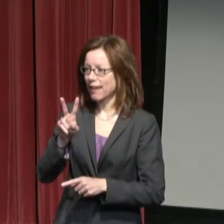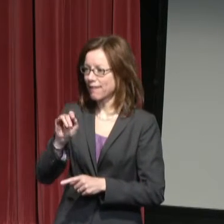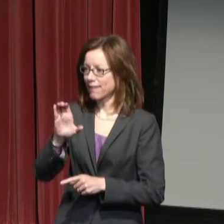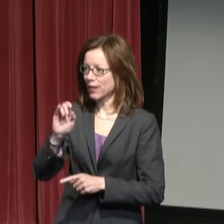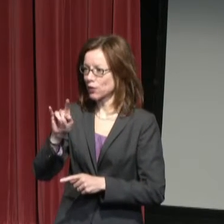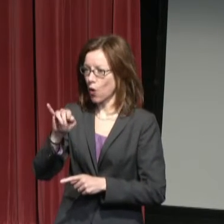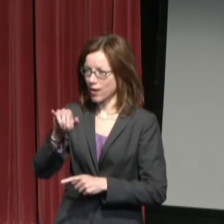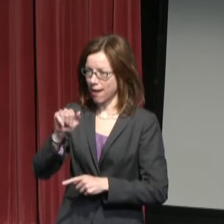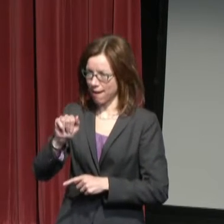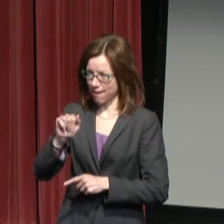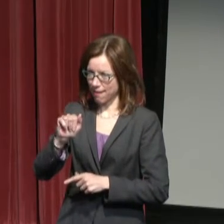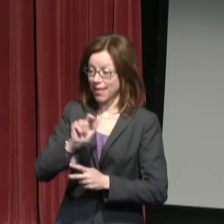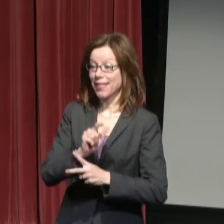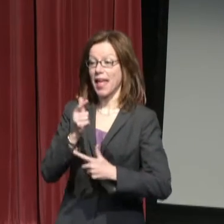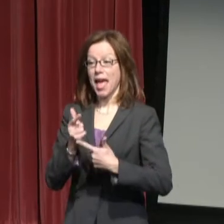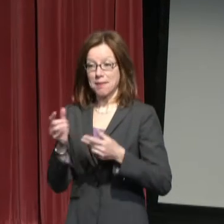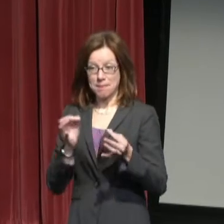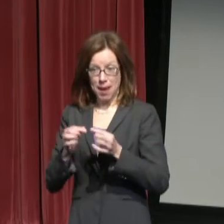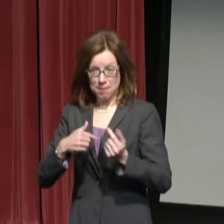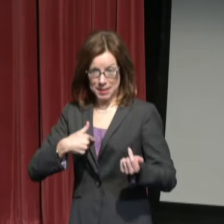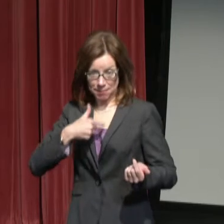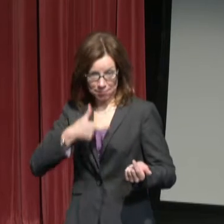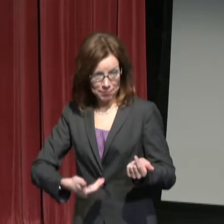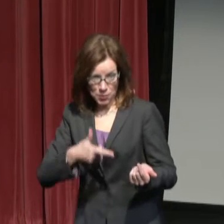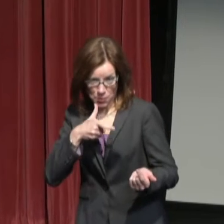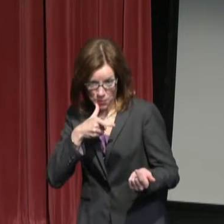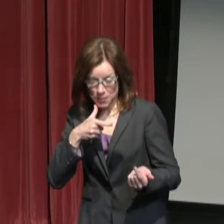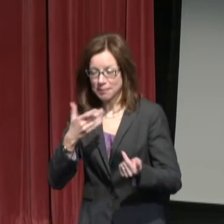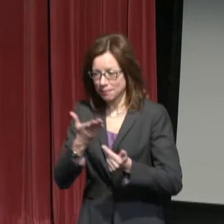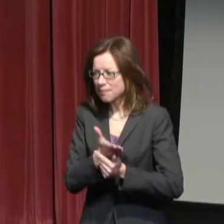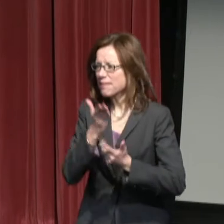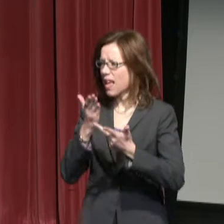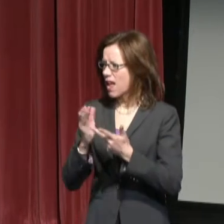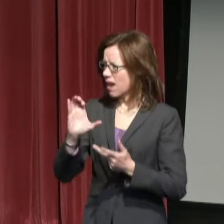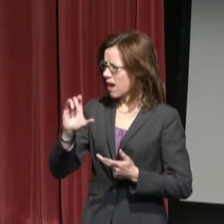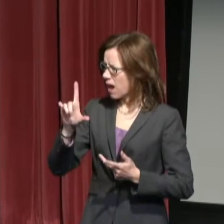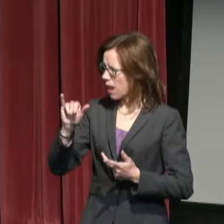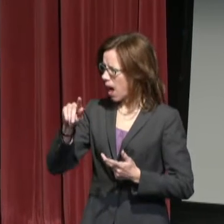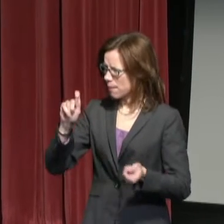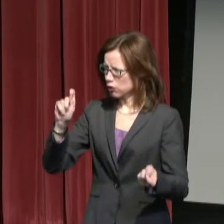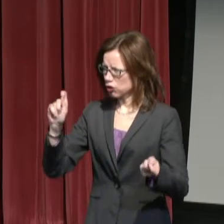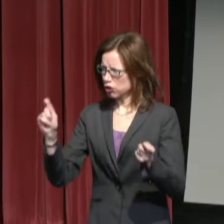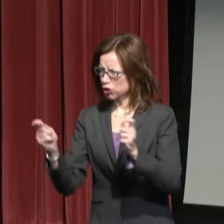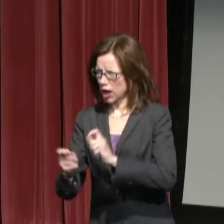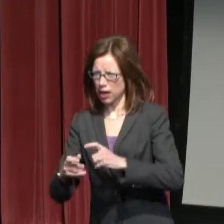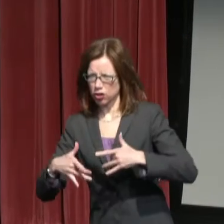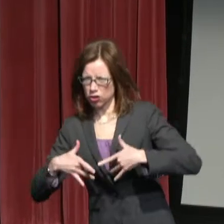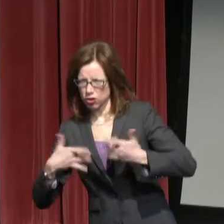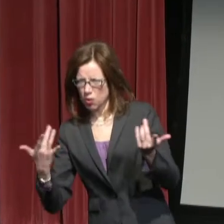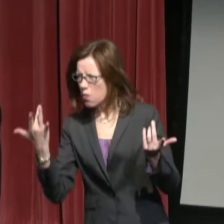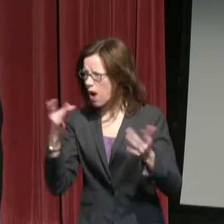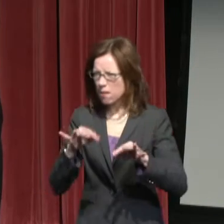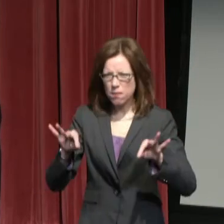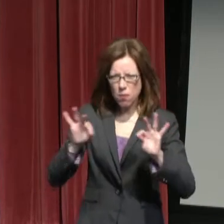Then I'll talk a little bit about climate change in general to give the background behind making greenhouse gas measurements and why they're important